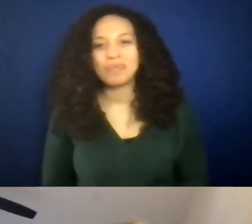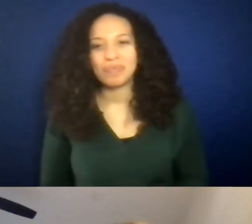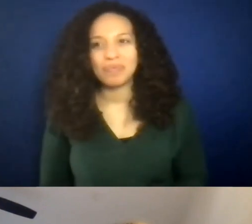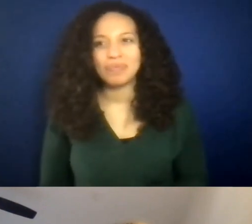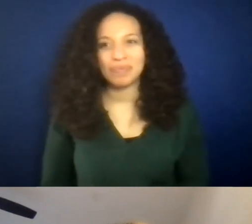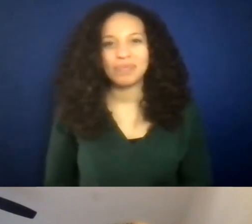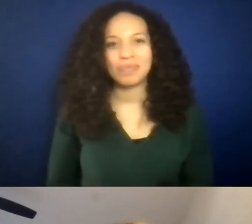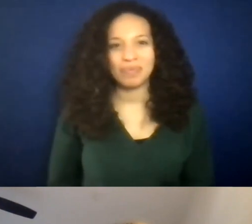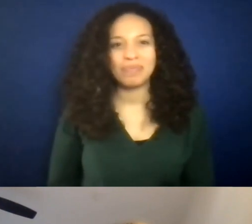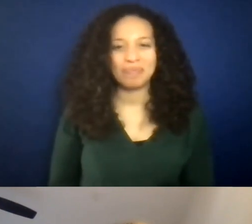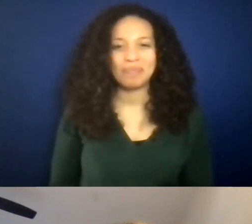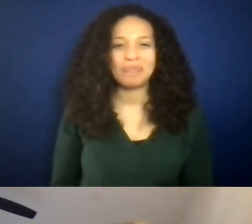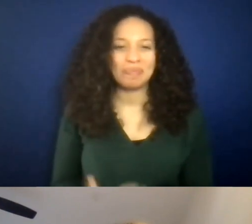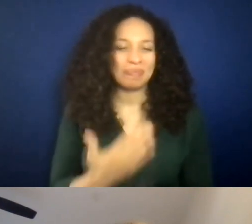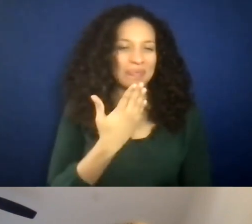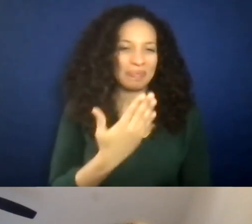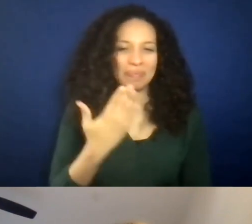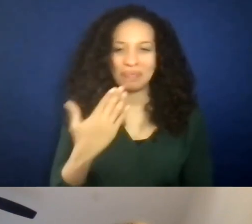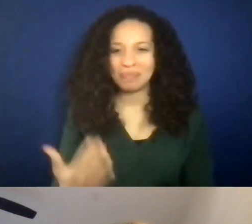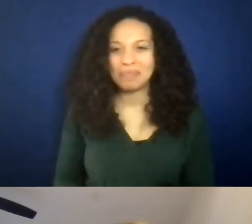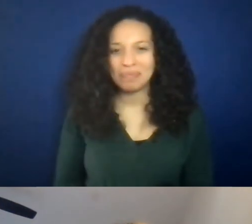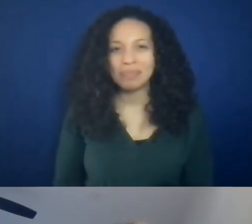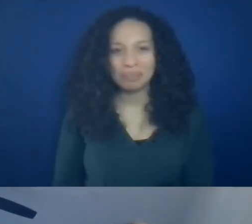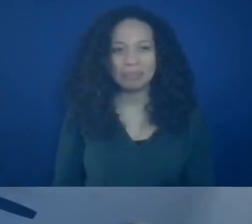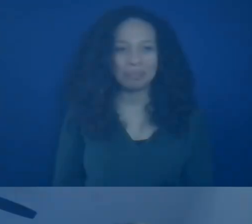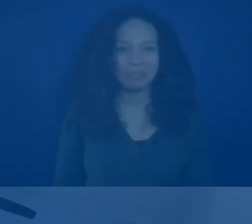Thank you, Jeni.